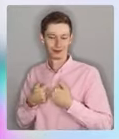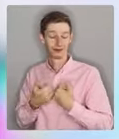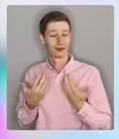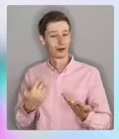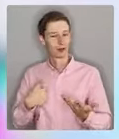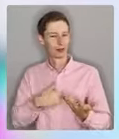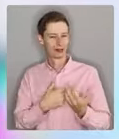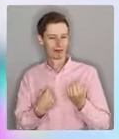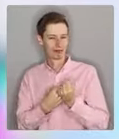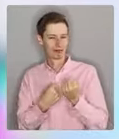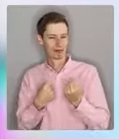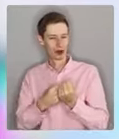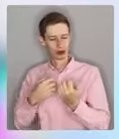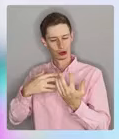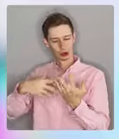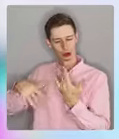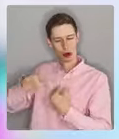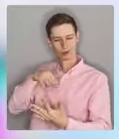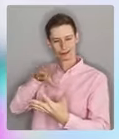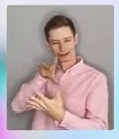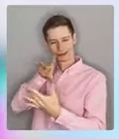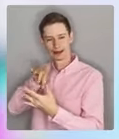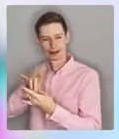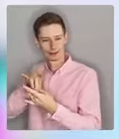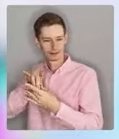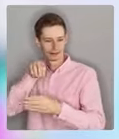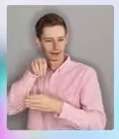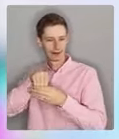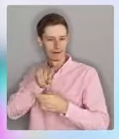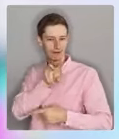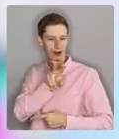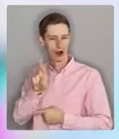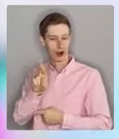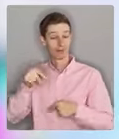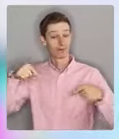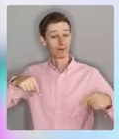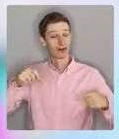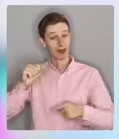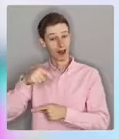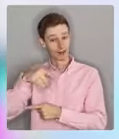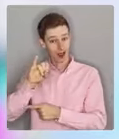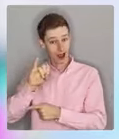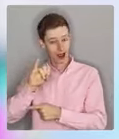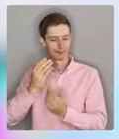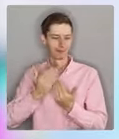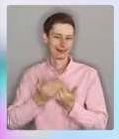We're big fans of the social connection that VR creates, and this API helps make it easier to connect without external communication.